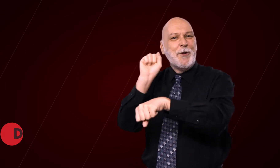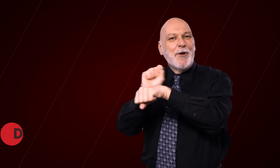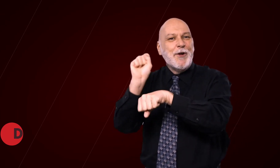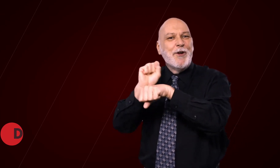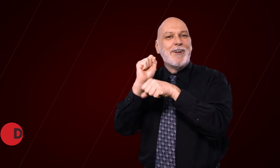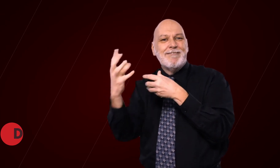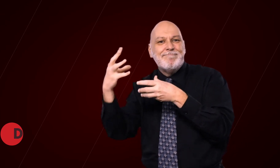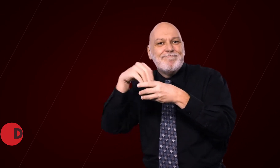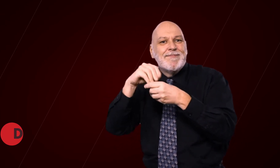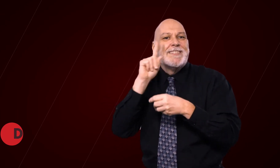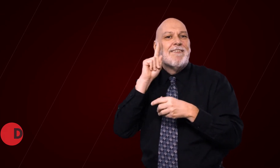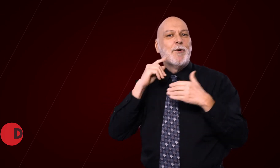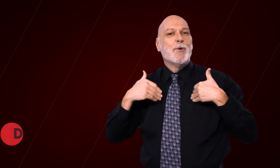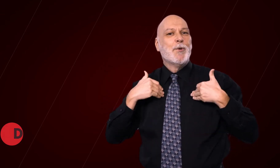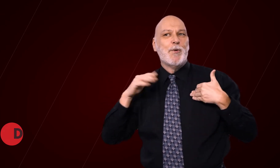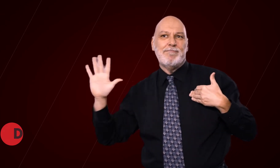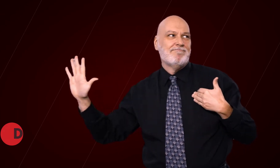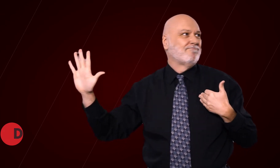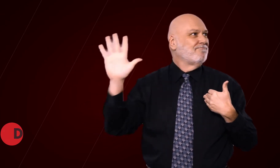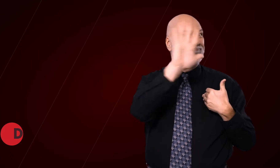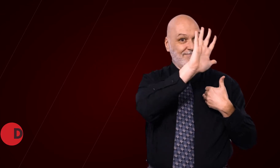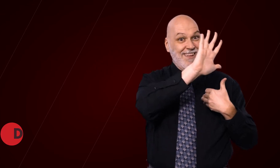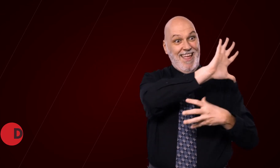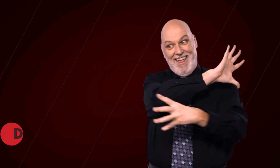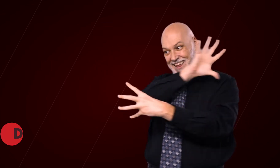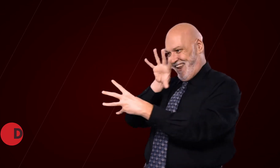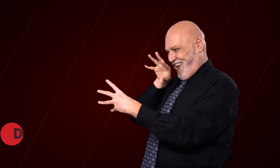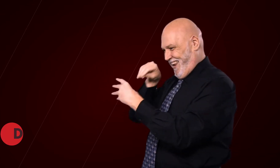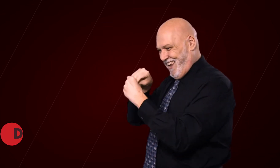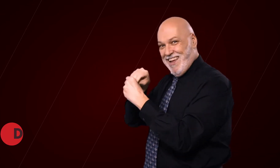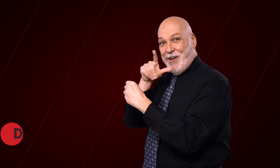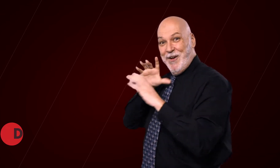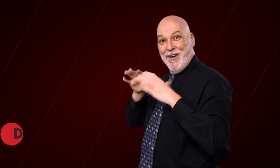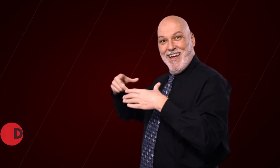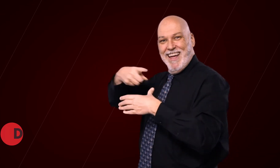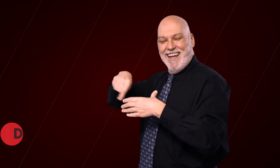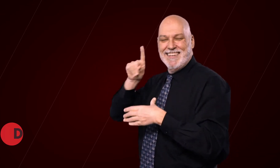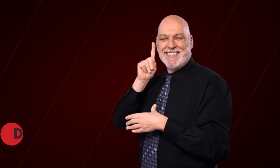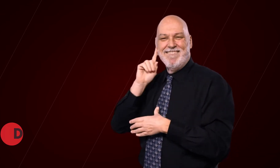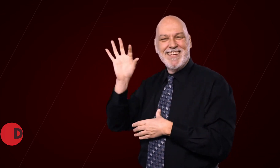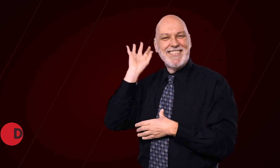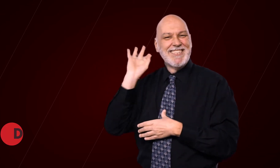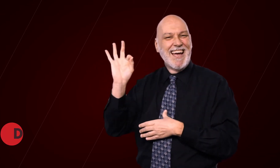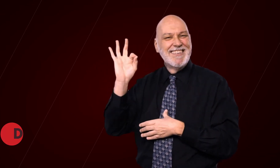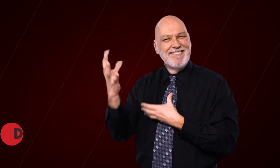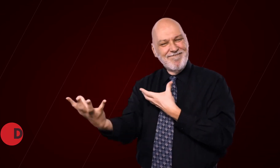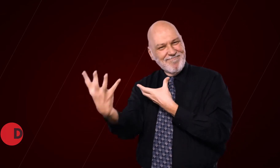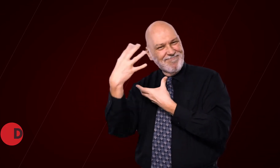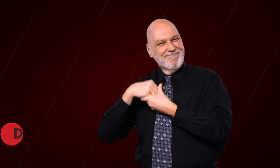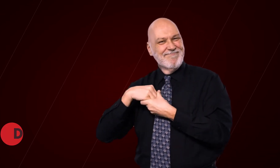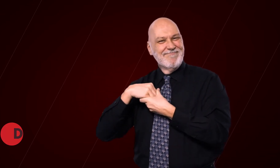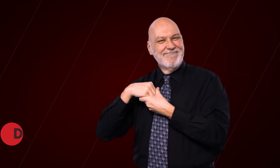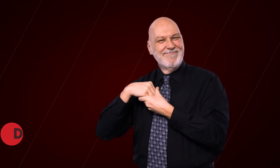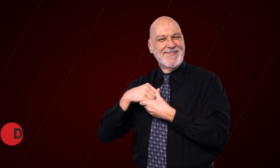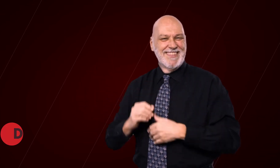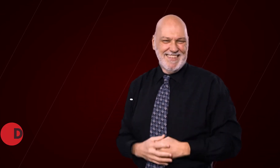to involve Deaf Youth in DeafDots!